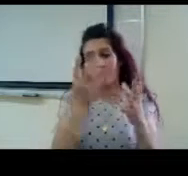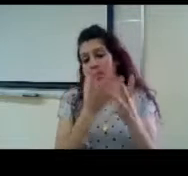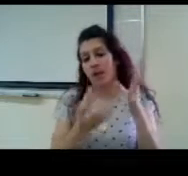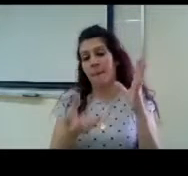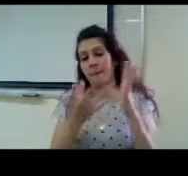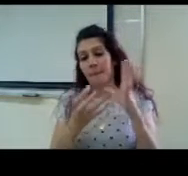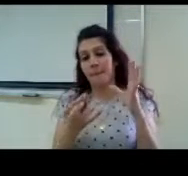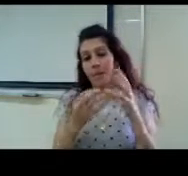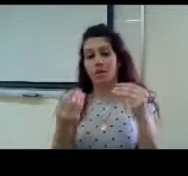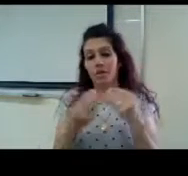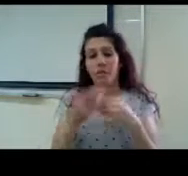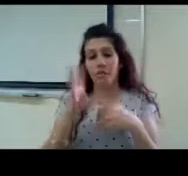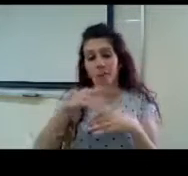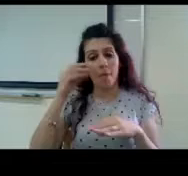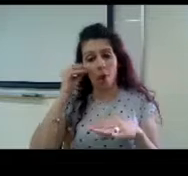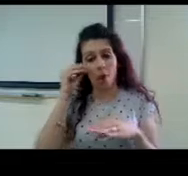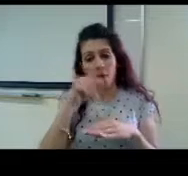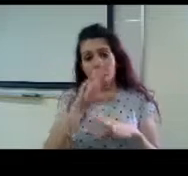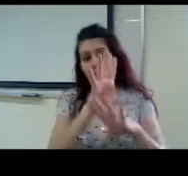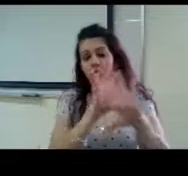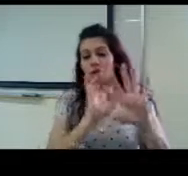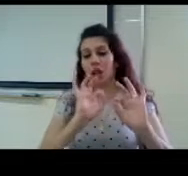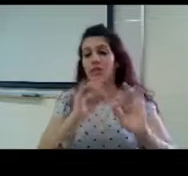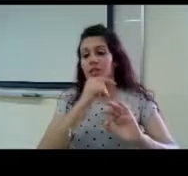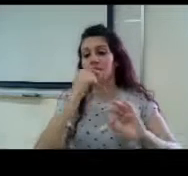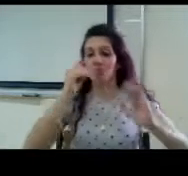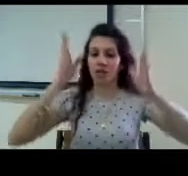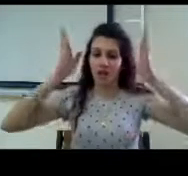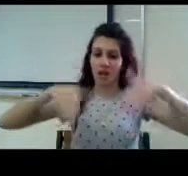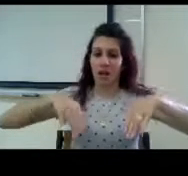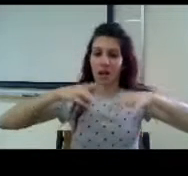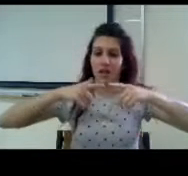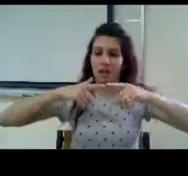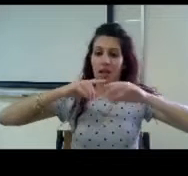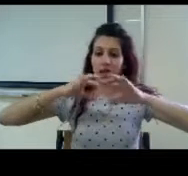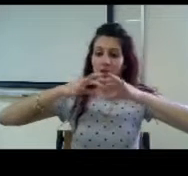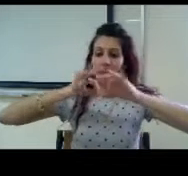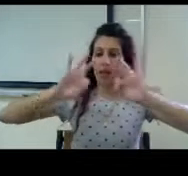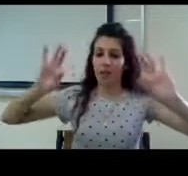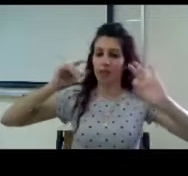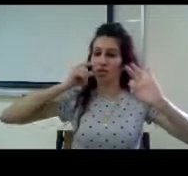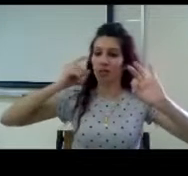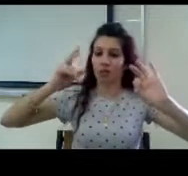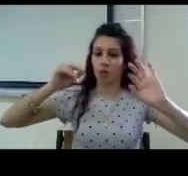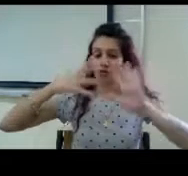are made available at the national level and this is available to both Vodafone